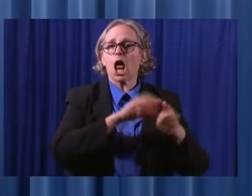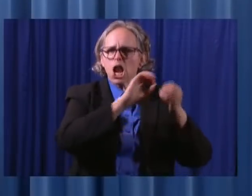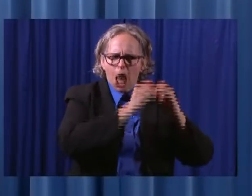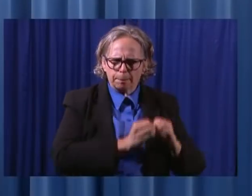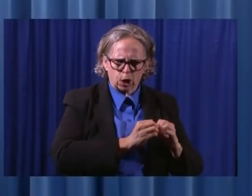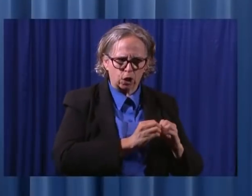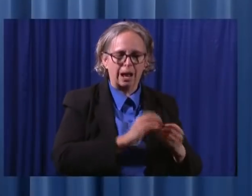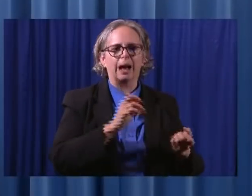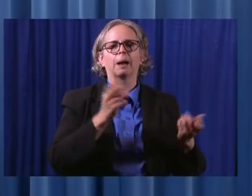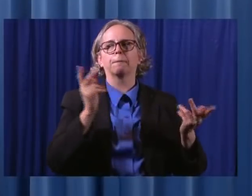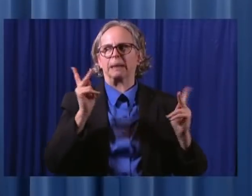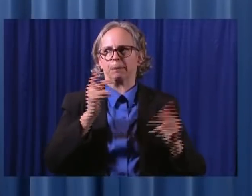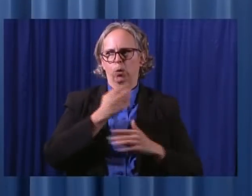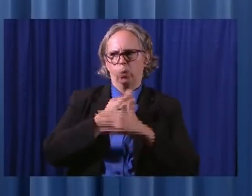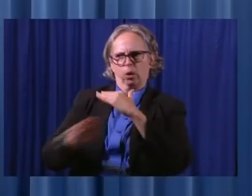THREE MAIN CATEGORIES. CASES SYMPTOMS AND HOSPITALIZATIONS.